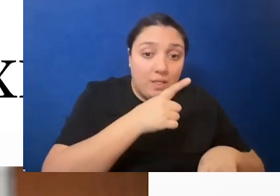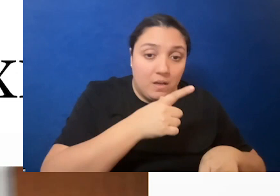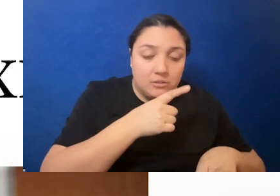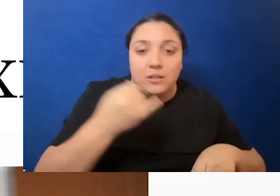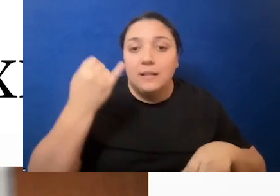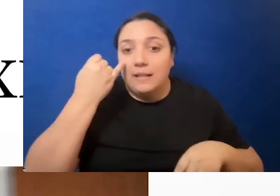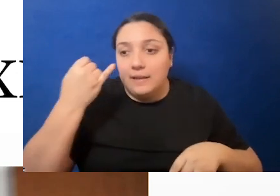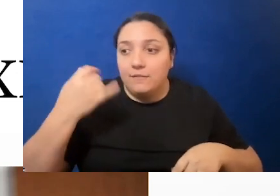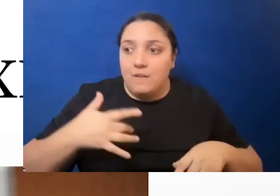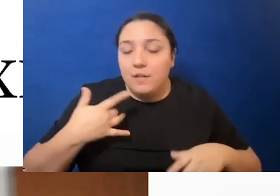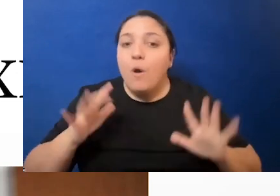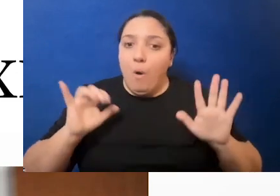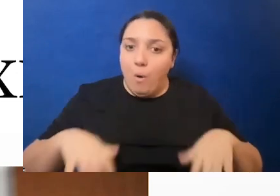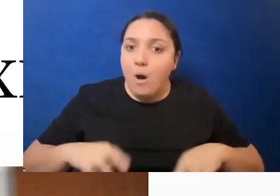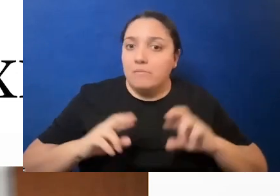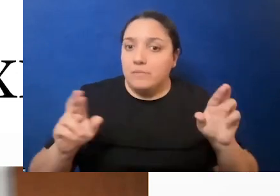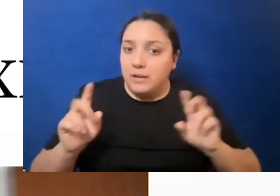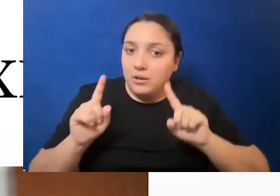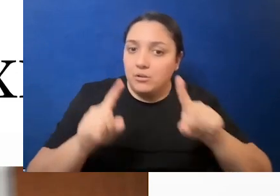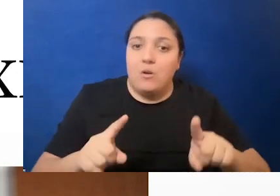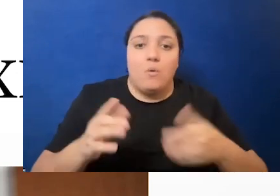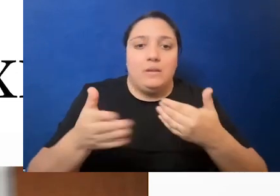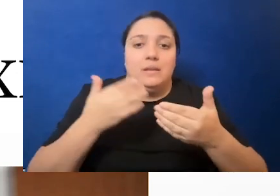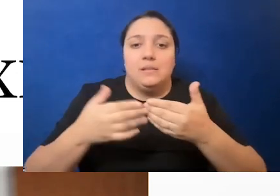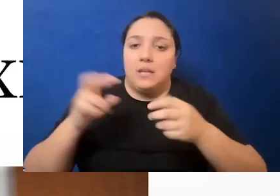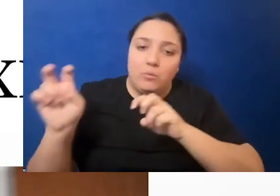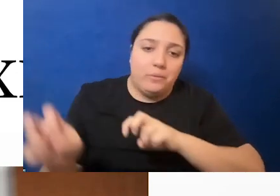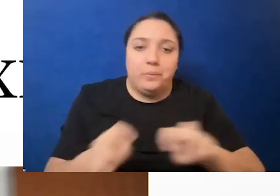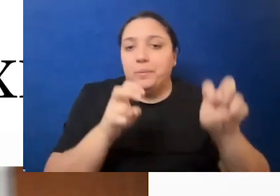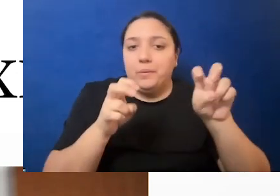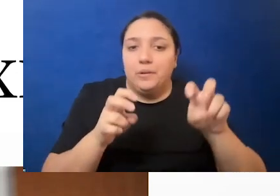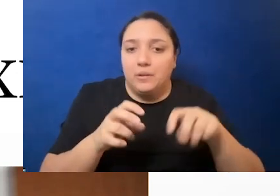THEY CAN JUST SLIDE RIGHT IN AND ALREADY BE ON THE SCHEDULE.